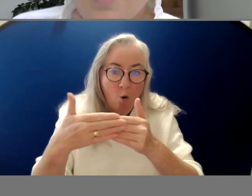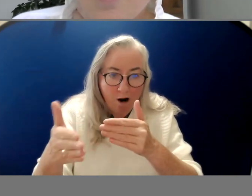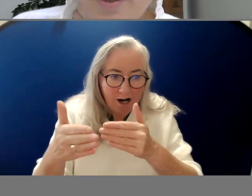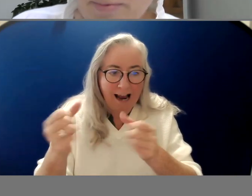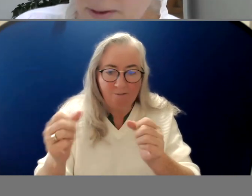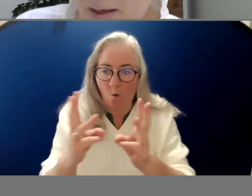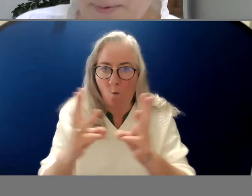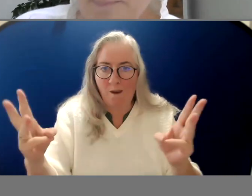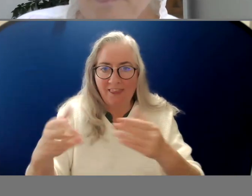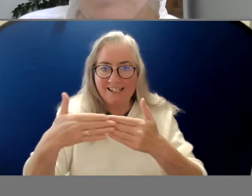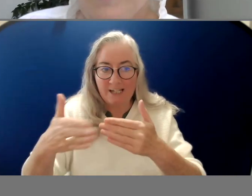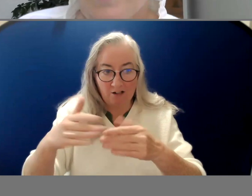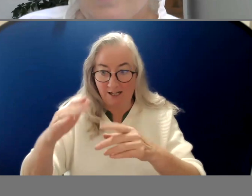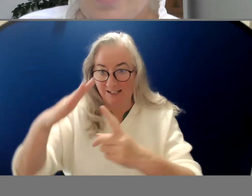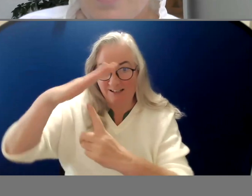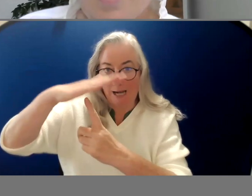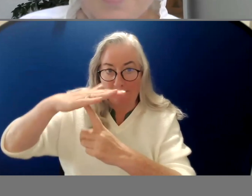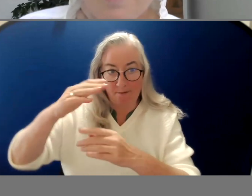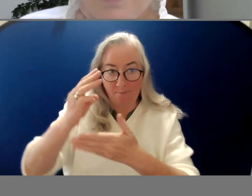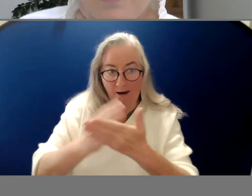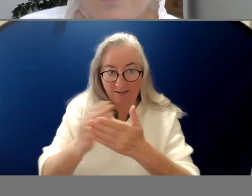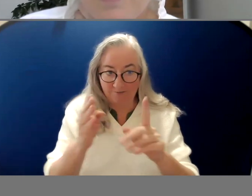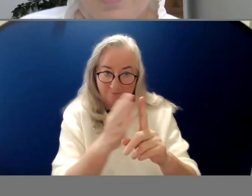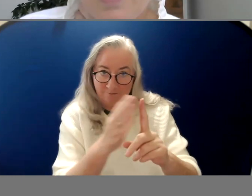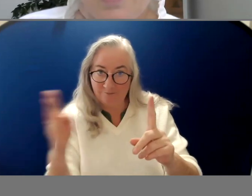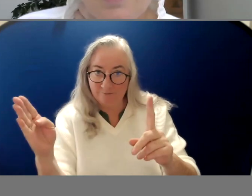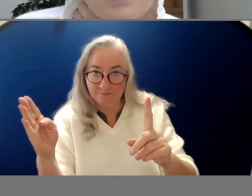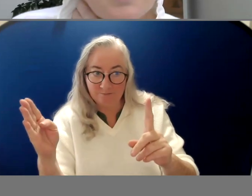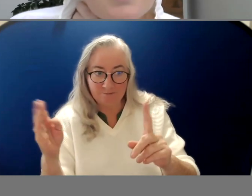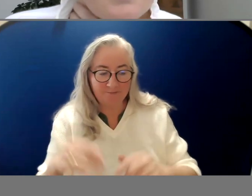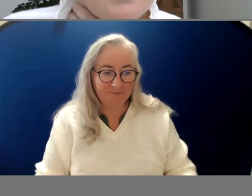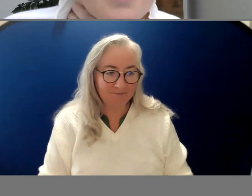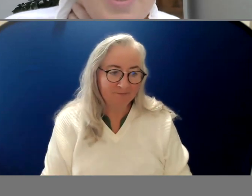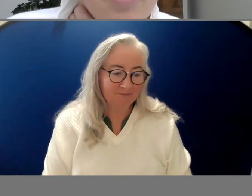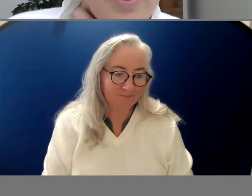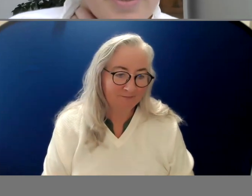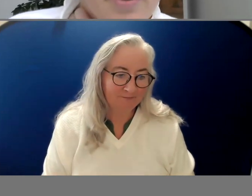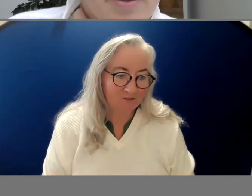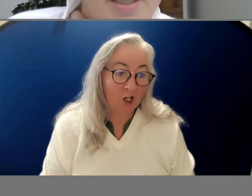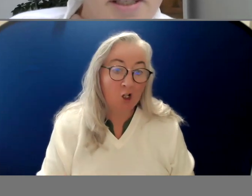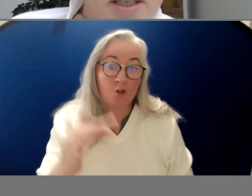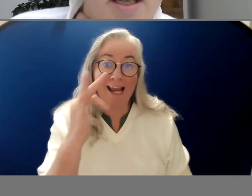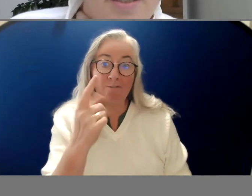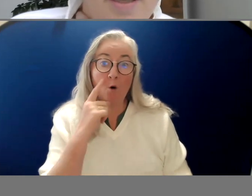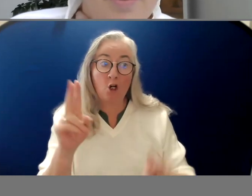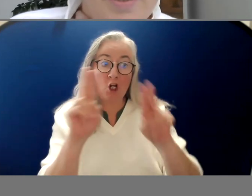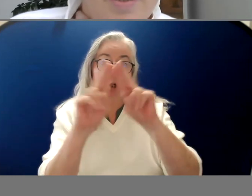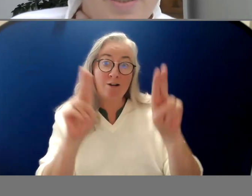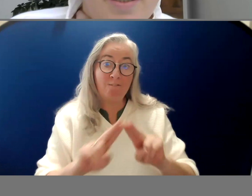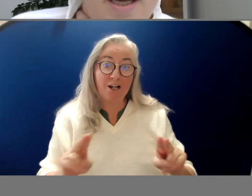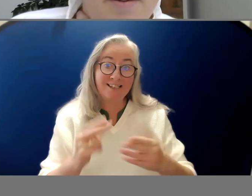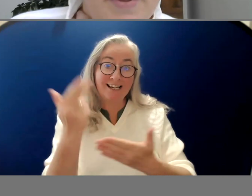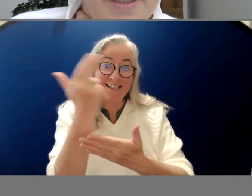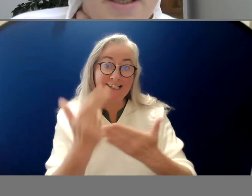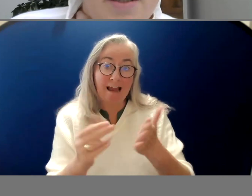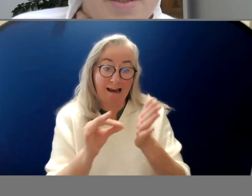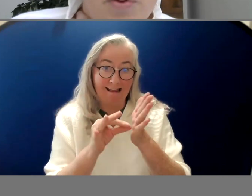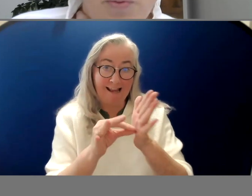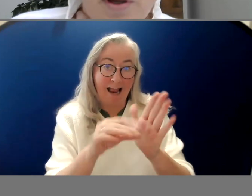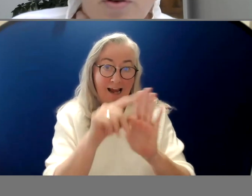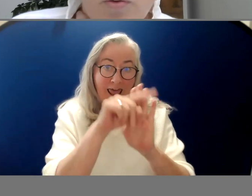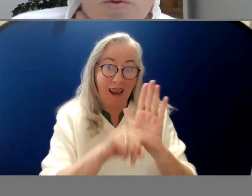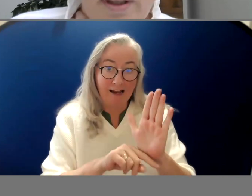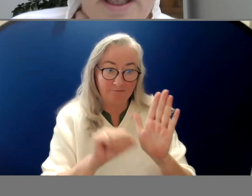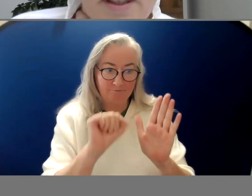stairs away from the top step so then if we look at a Universal Design guideline stairs so